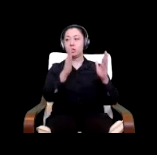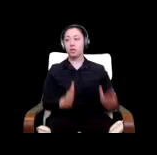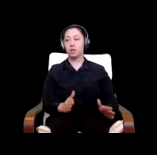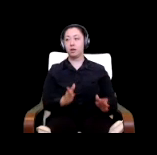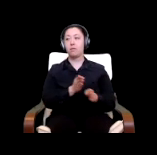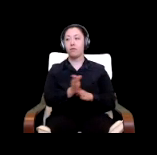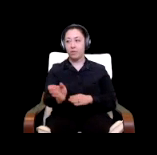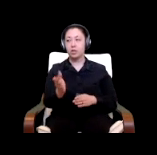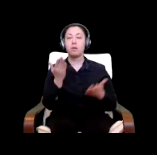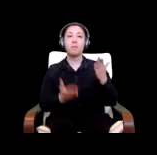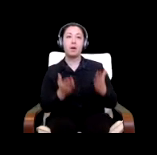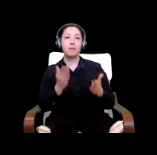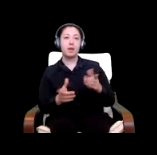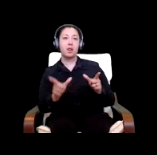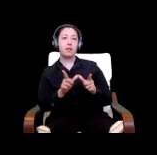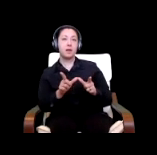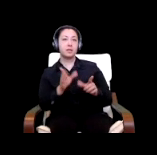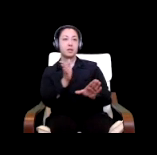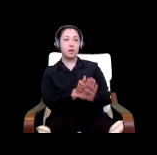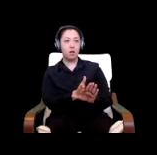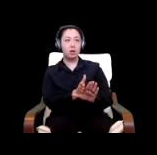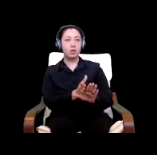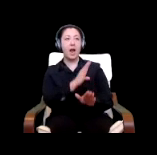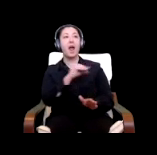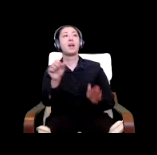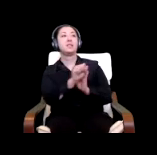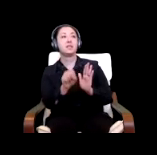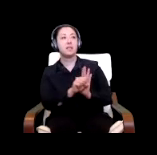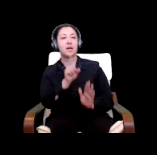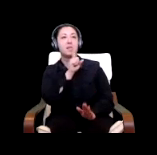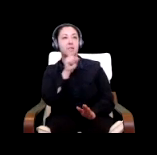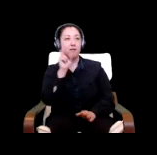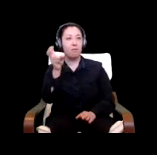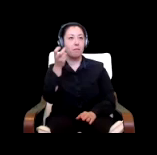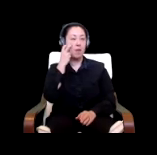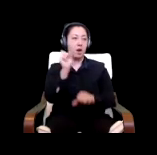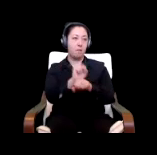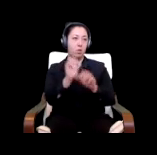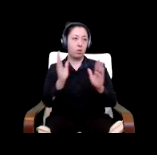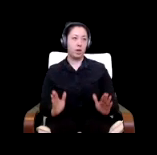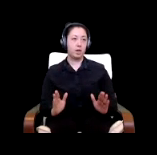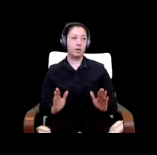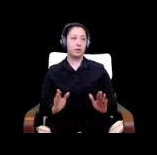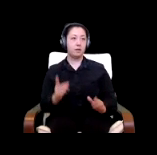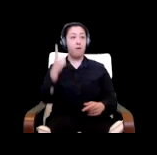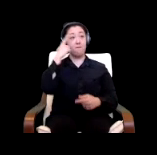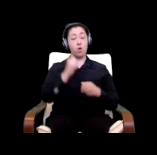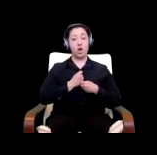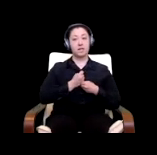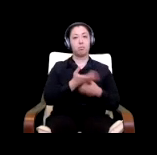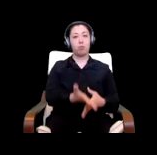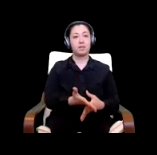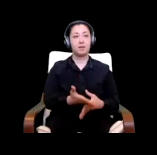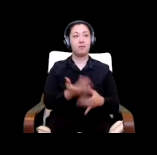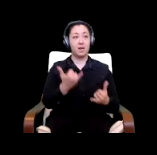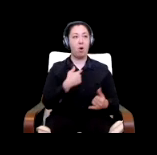Expressive -- I will briefly touch on this because it is similar